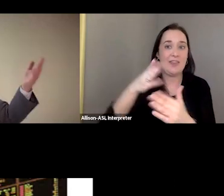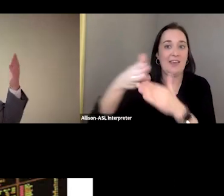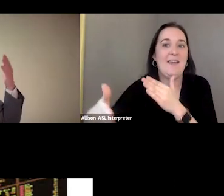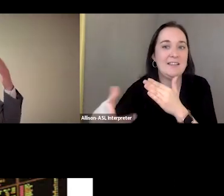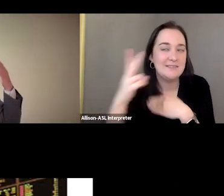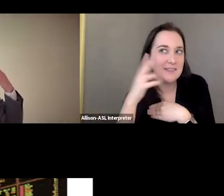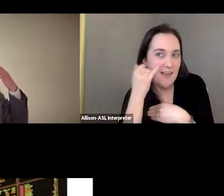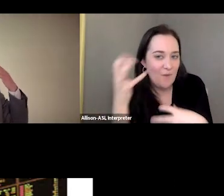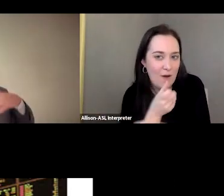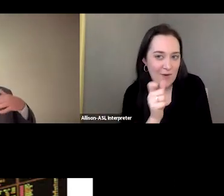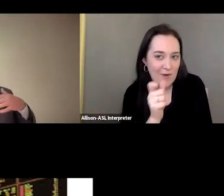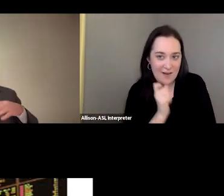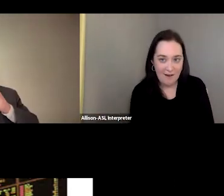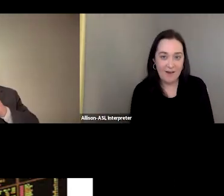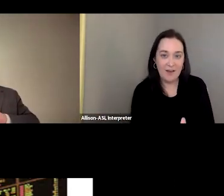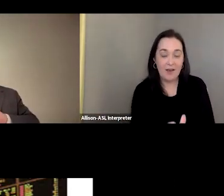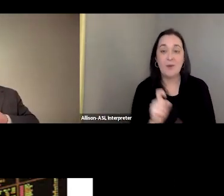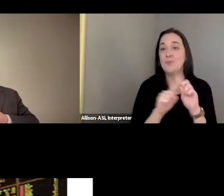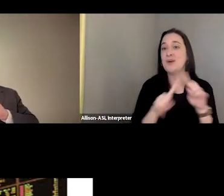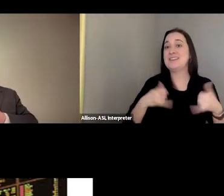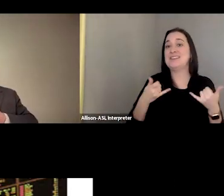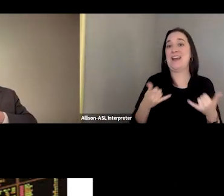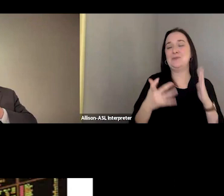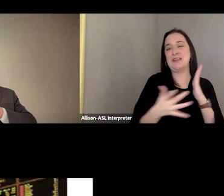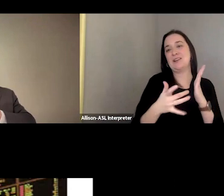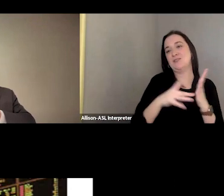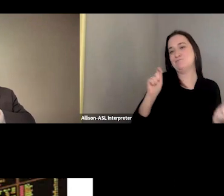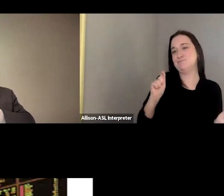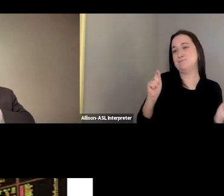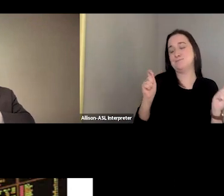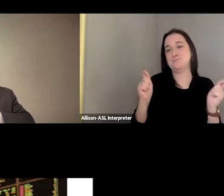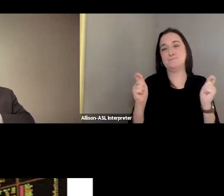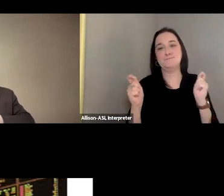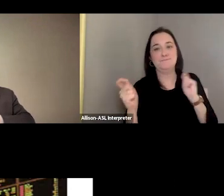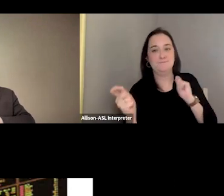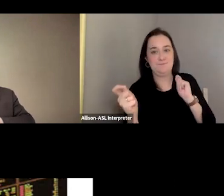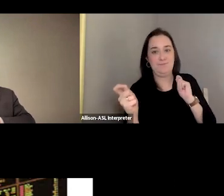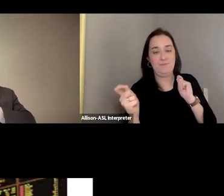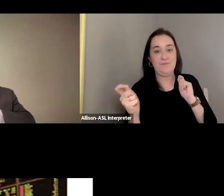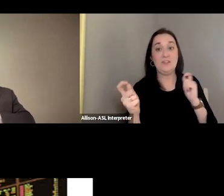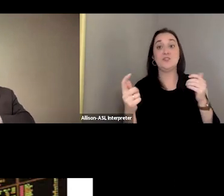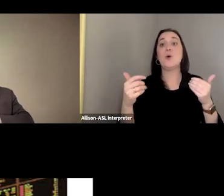There's now a lot of changes in that with technology now there in in play sports, bet or prop